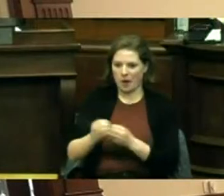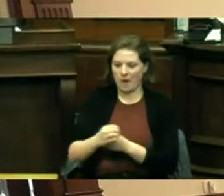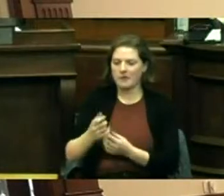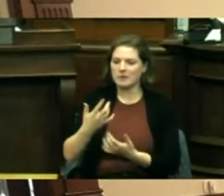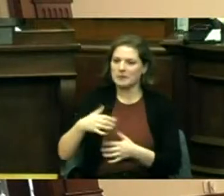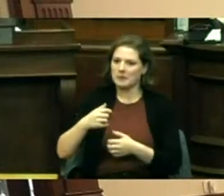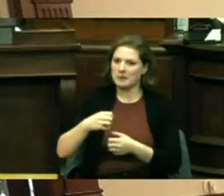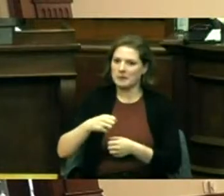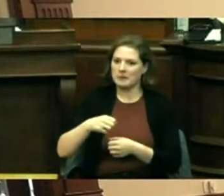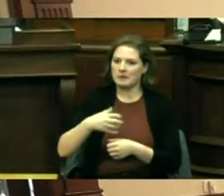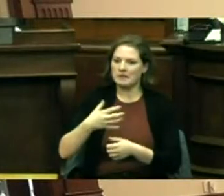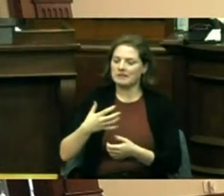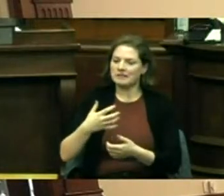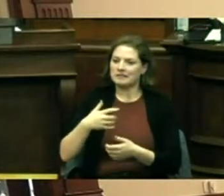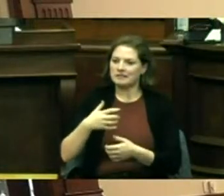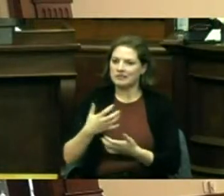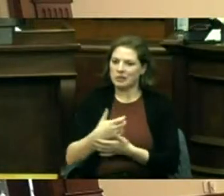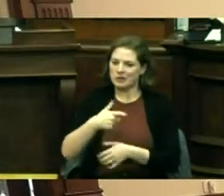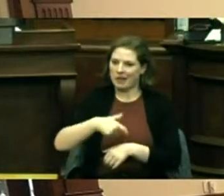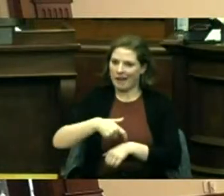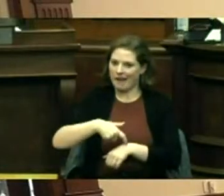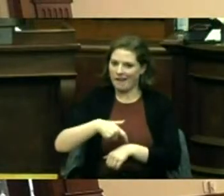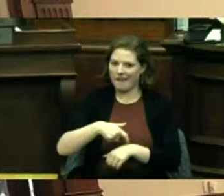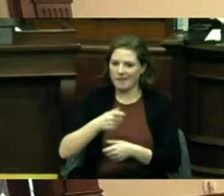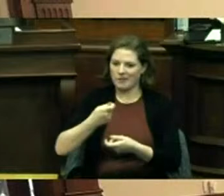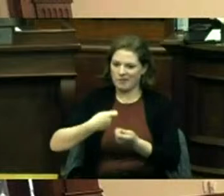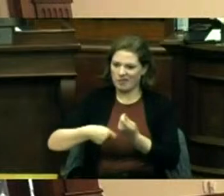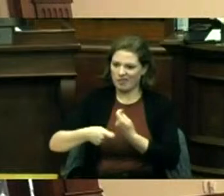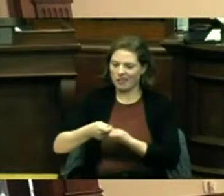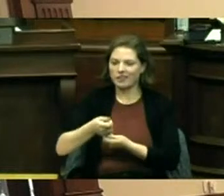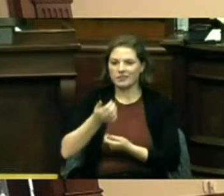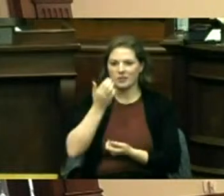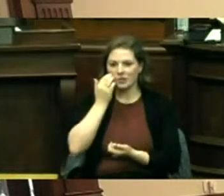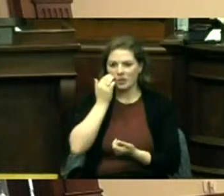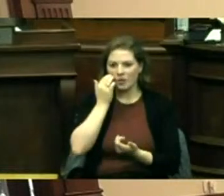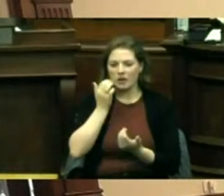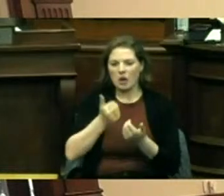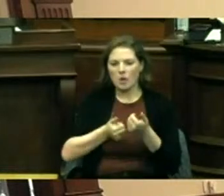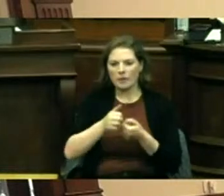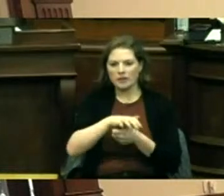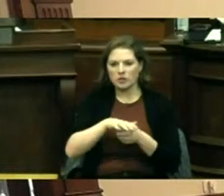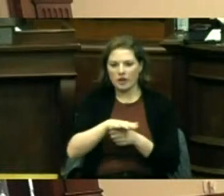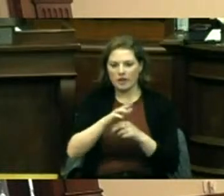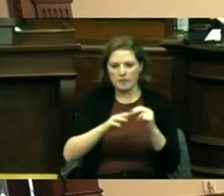building a, I know last time when we had construction and the